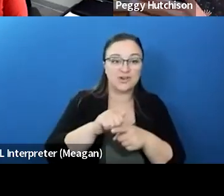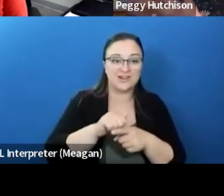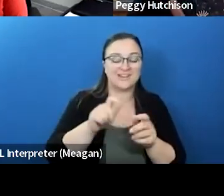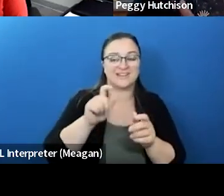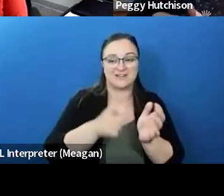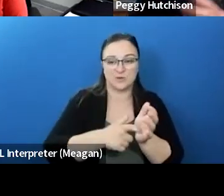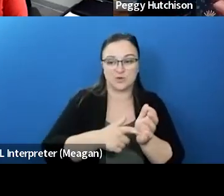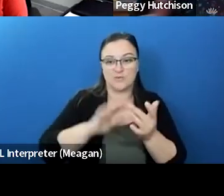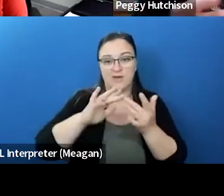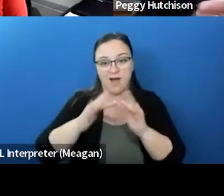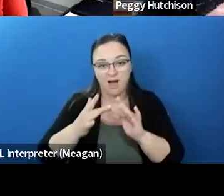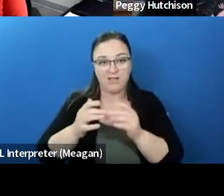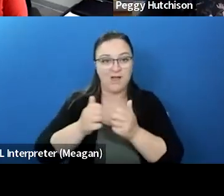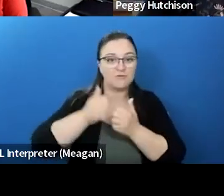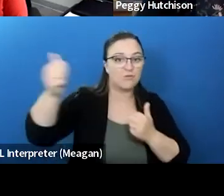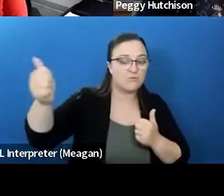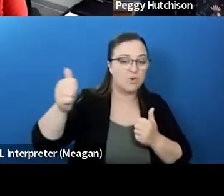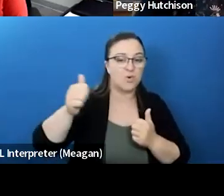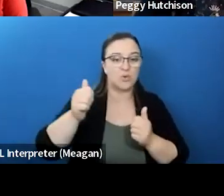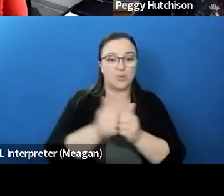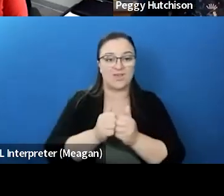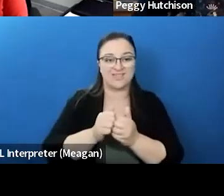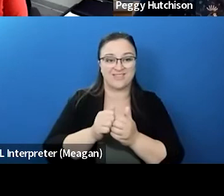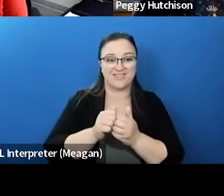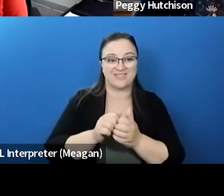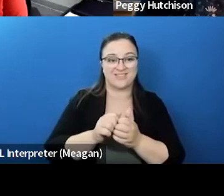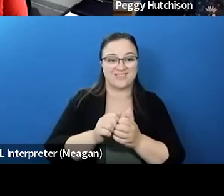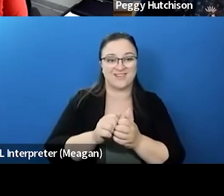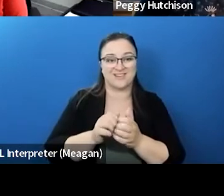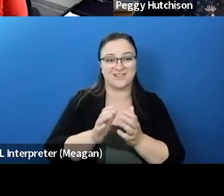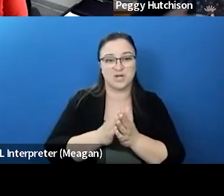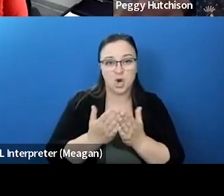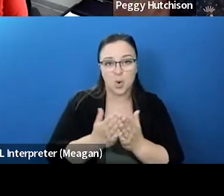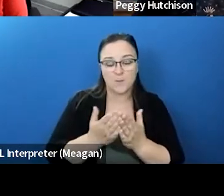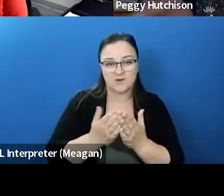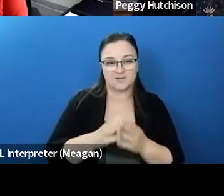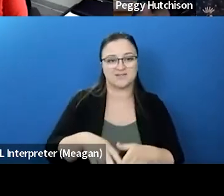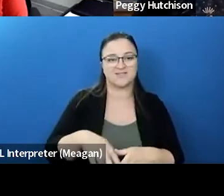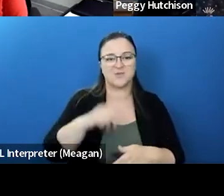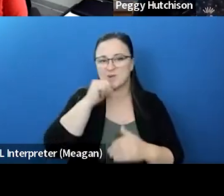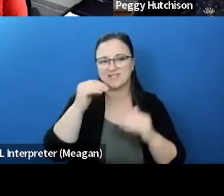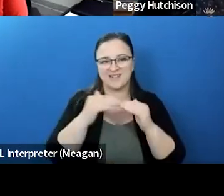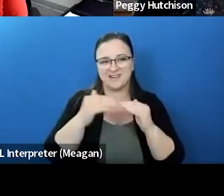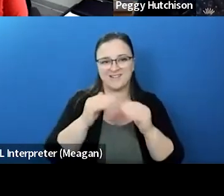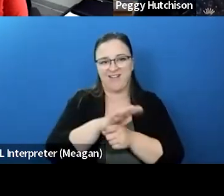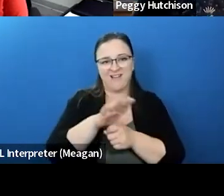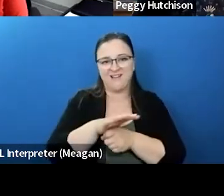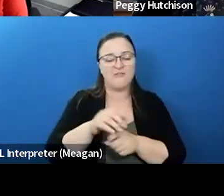to be online, or it had to be with notebooks. It wasn't adequate, but we were just doing the best that we could.